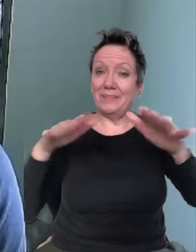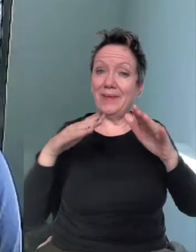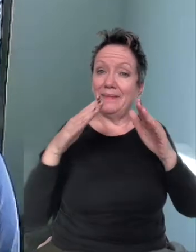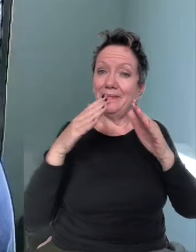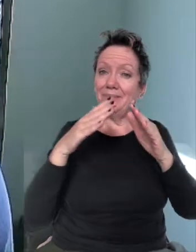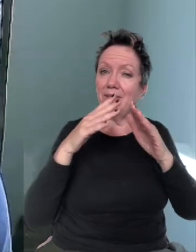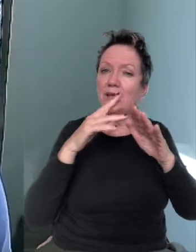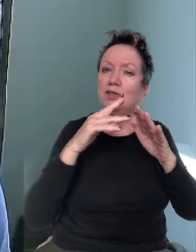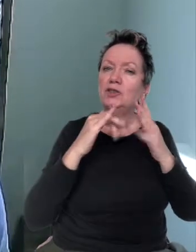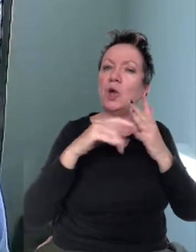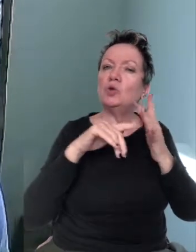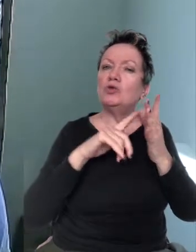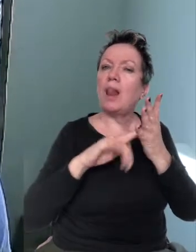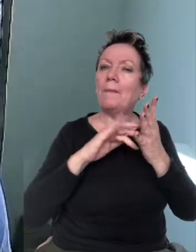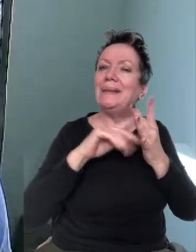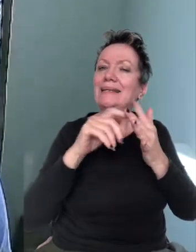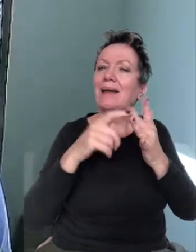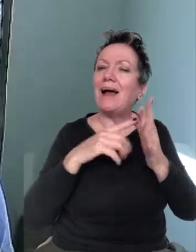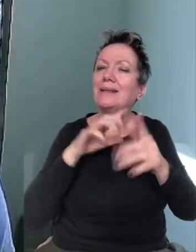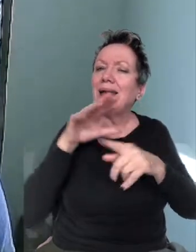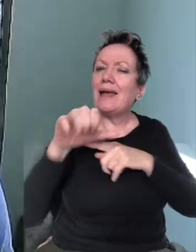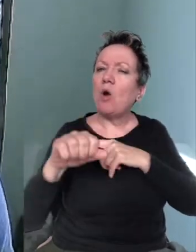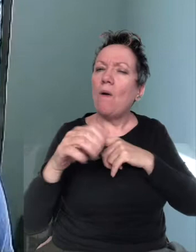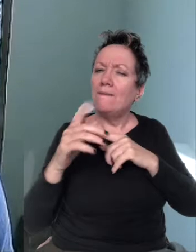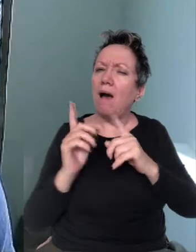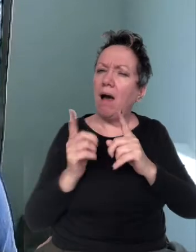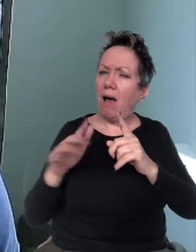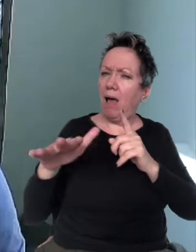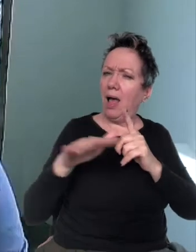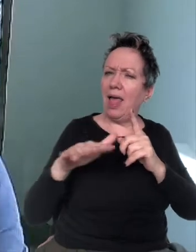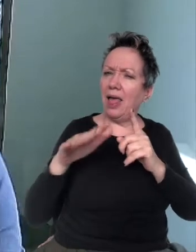At Eastern creatives and they were talking a lot of bite, the audiences